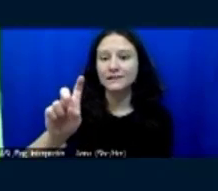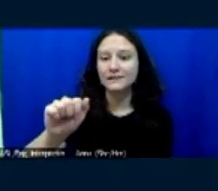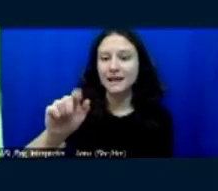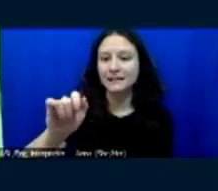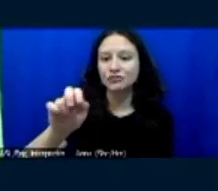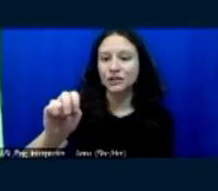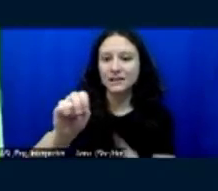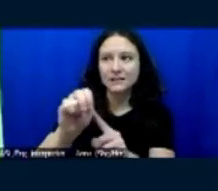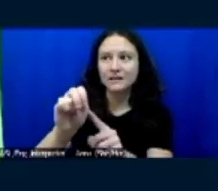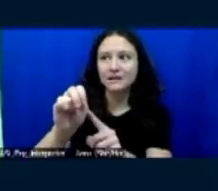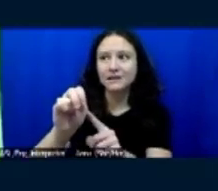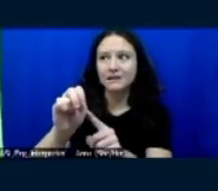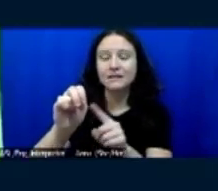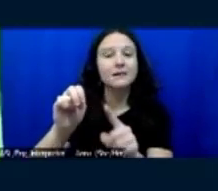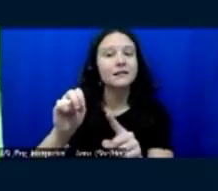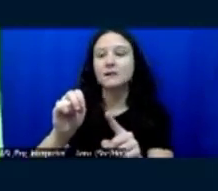but it cuts it about in half.